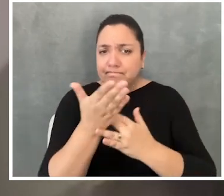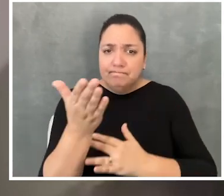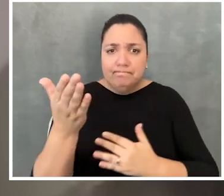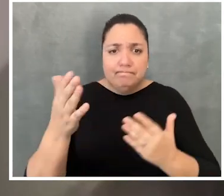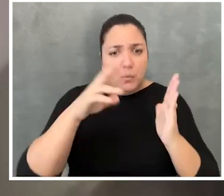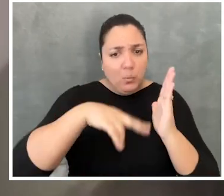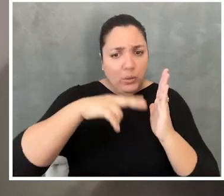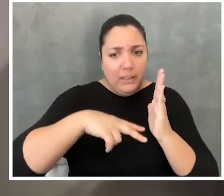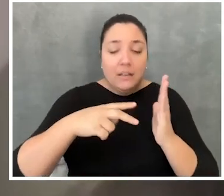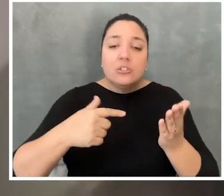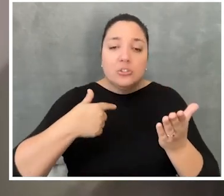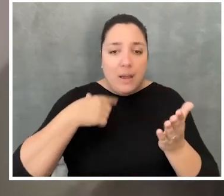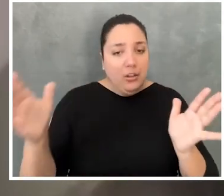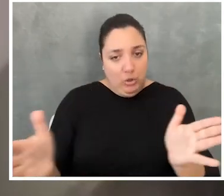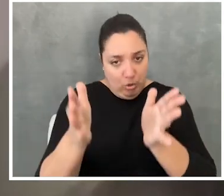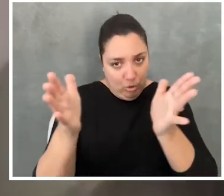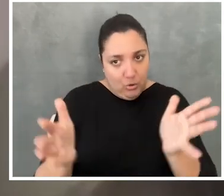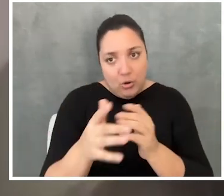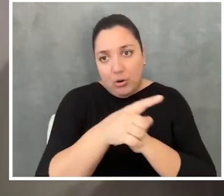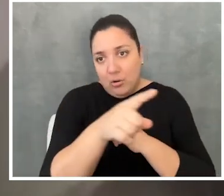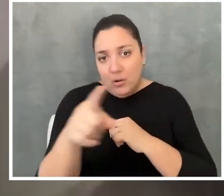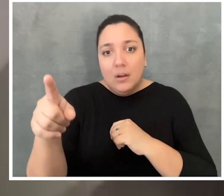And I encourage everyone to go check that out.